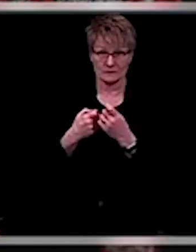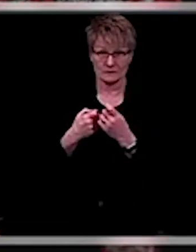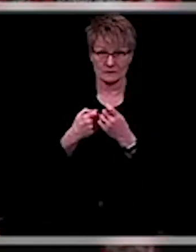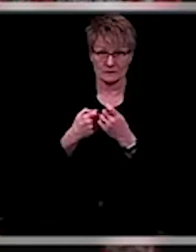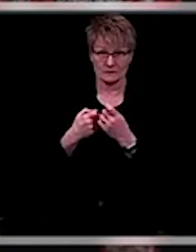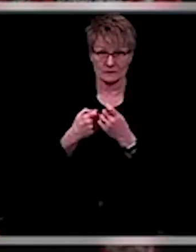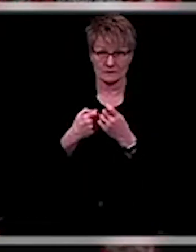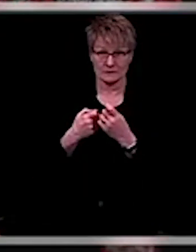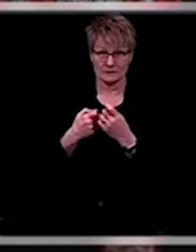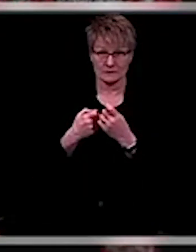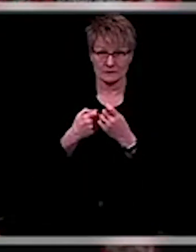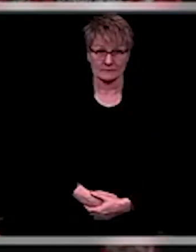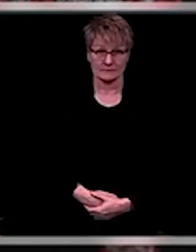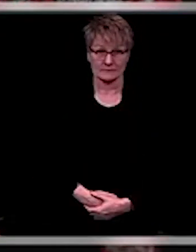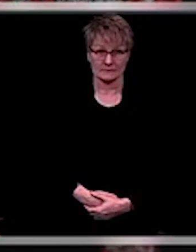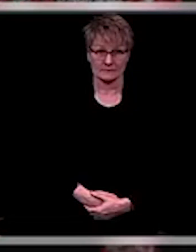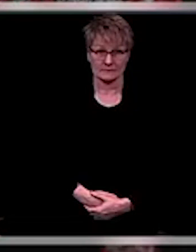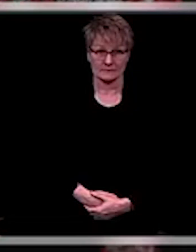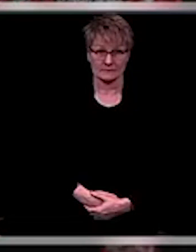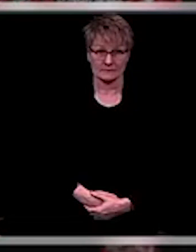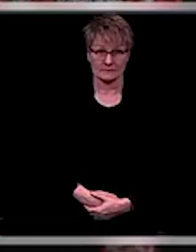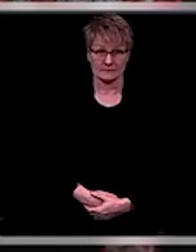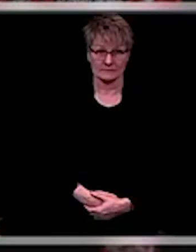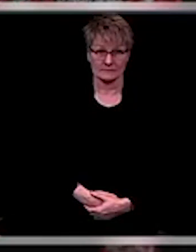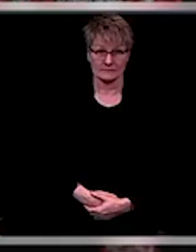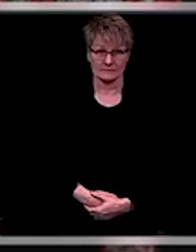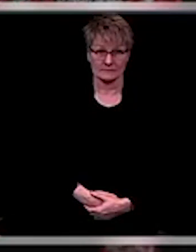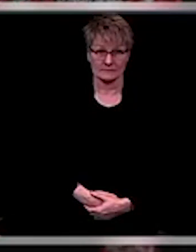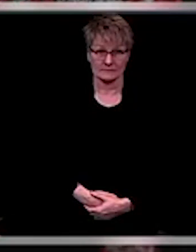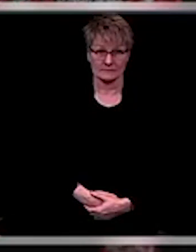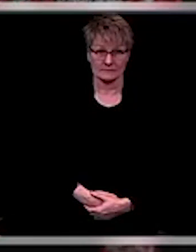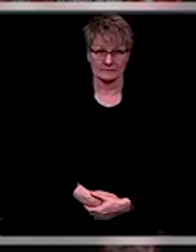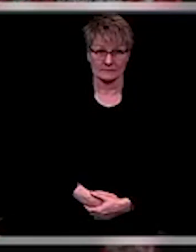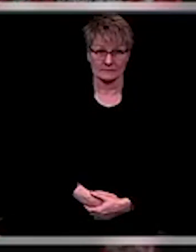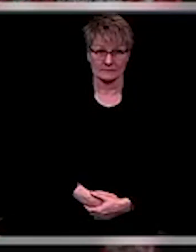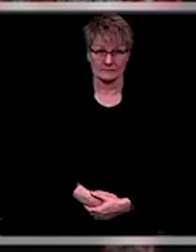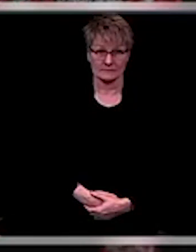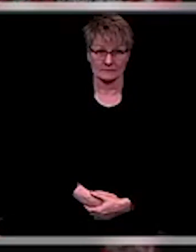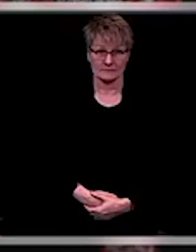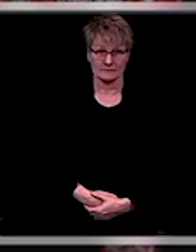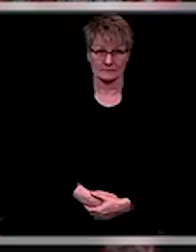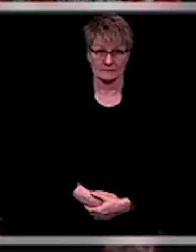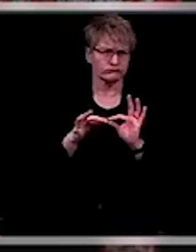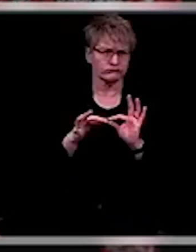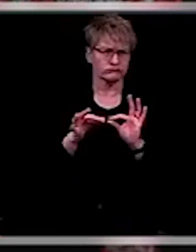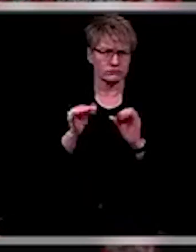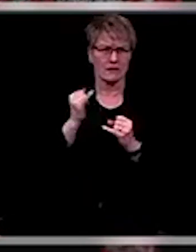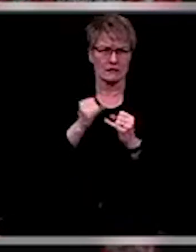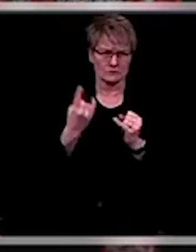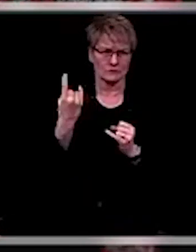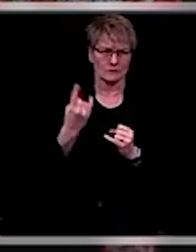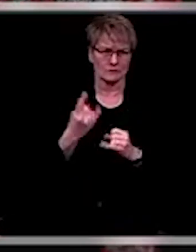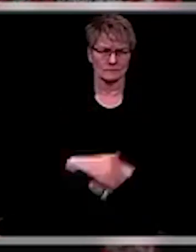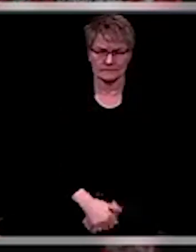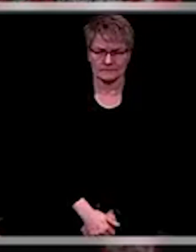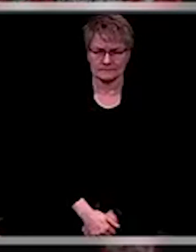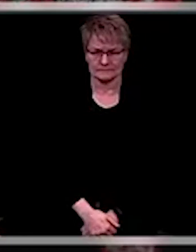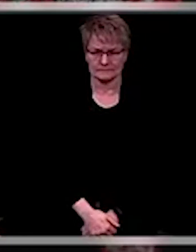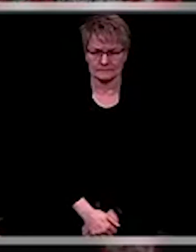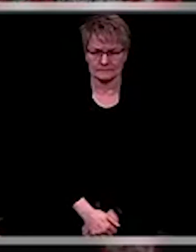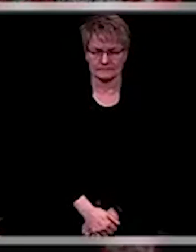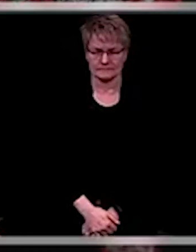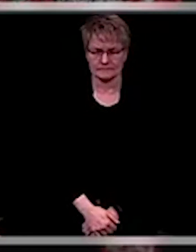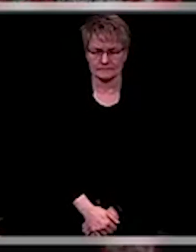One last comment, as I was sharing, with our high numbers right now, our staff are really trying to